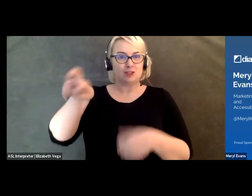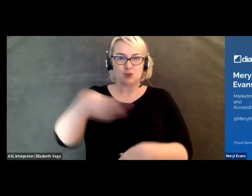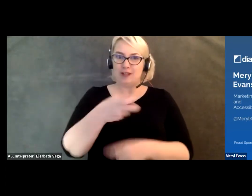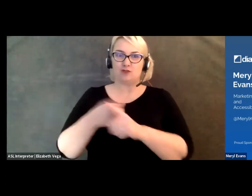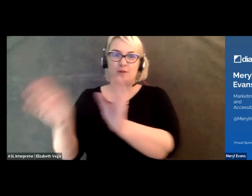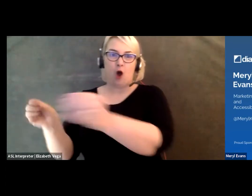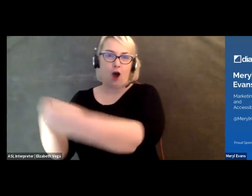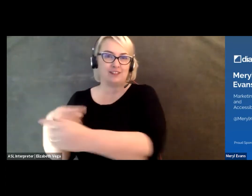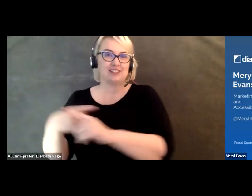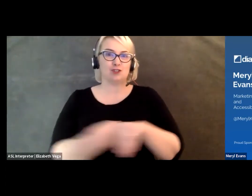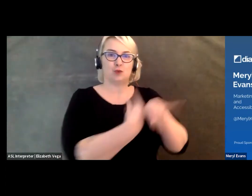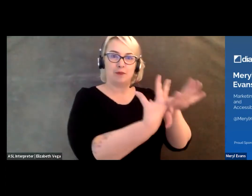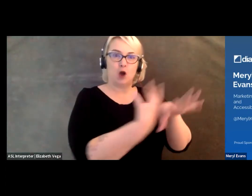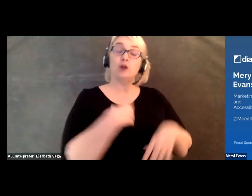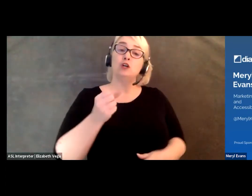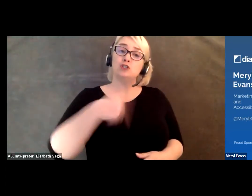Based on holding of video meetings.